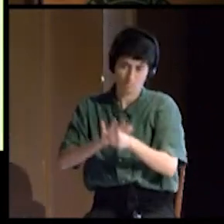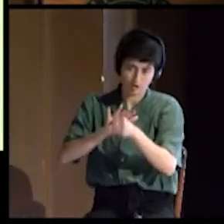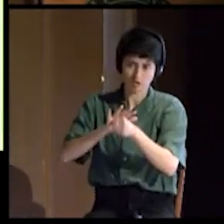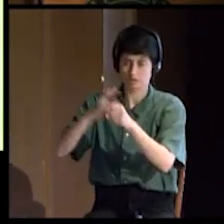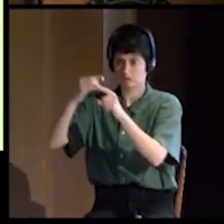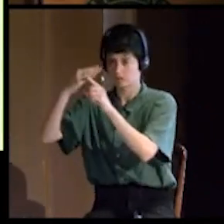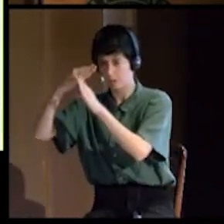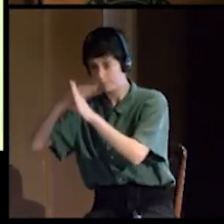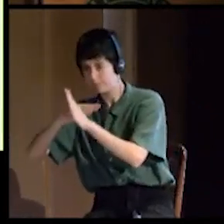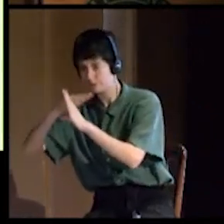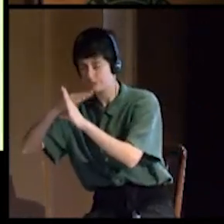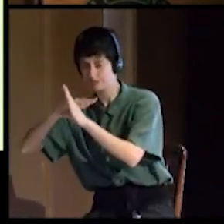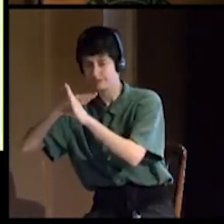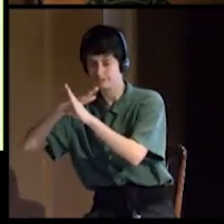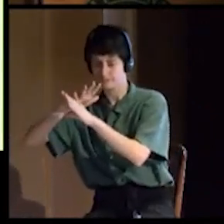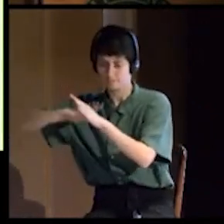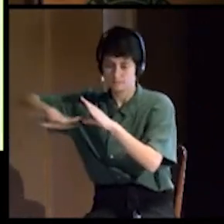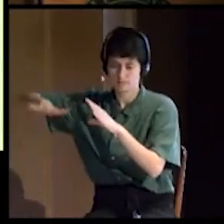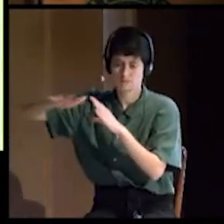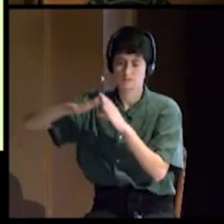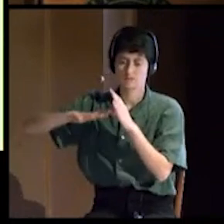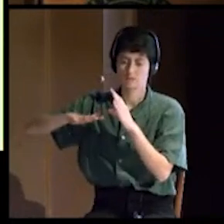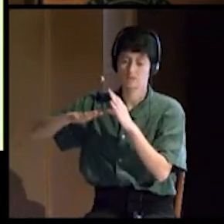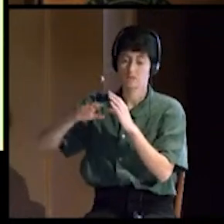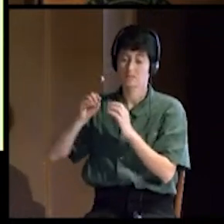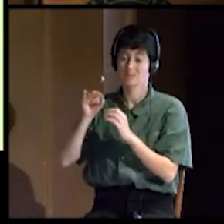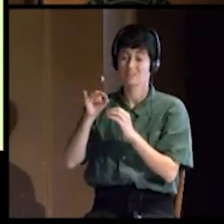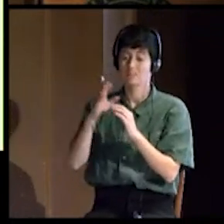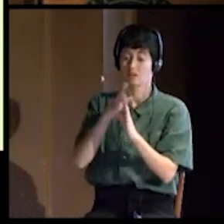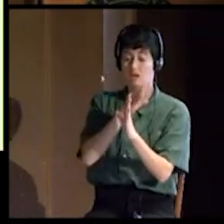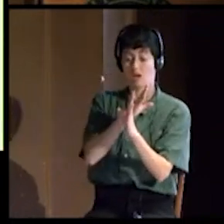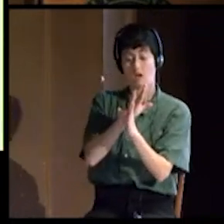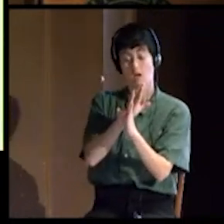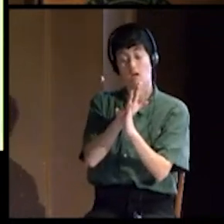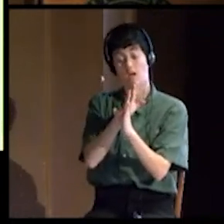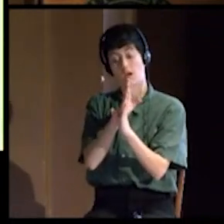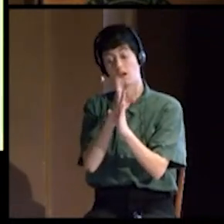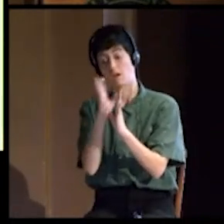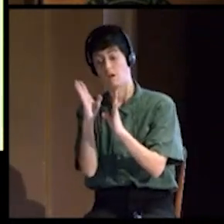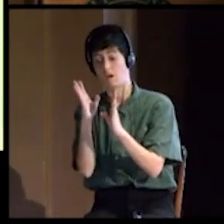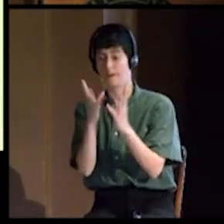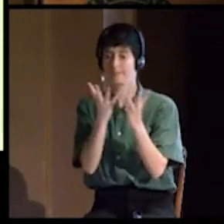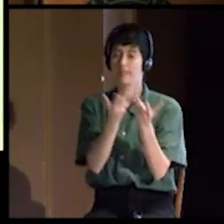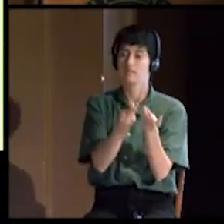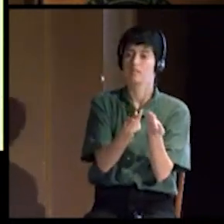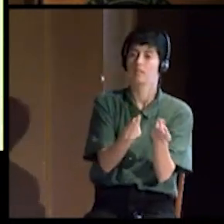where if you cross it, you go from 100% melt to a complete rock, right? 100% stone.